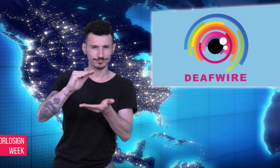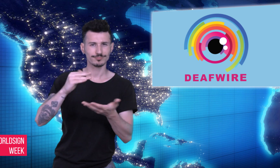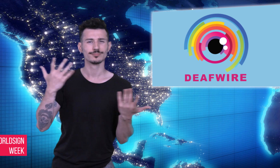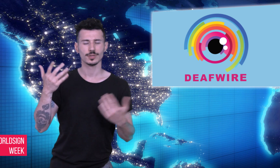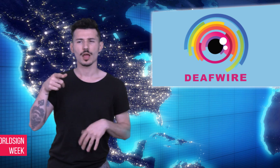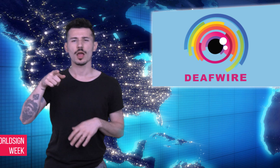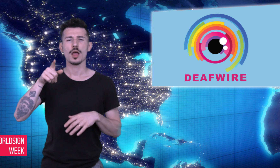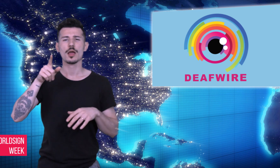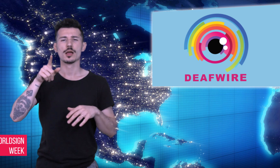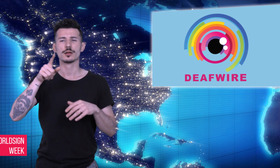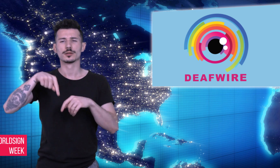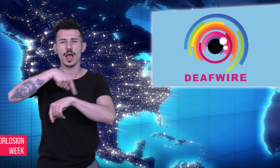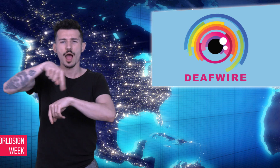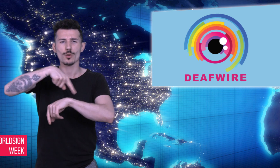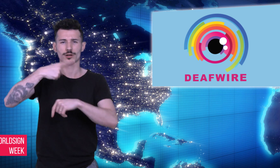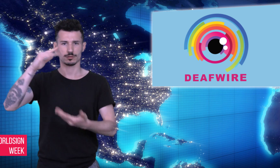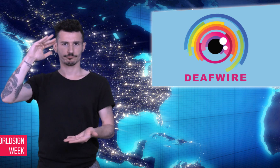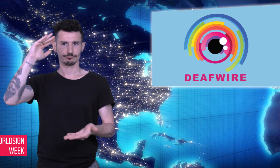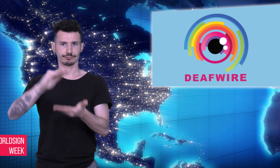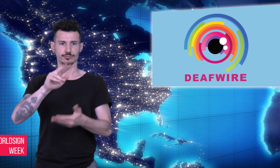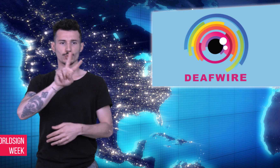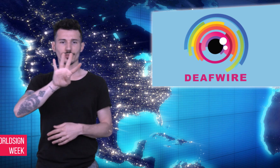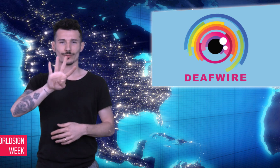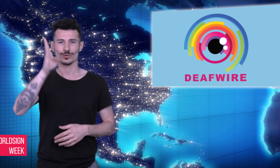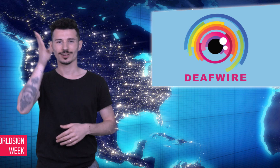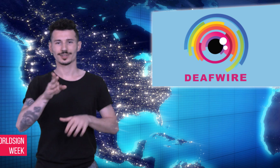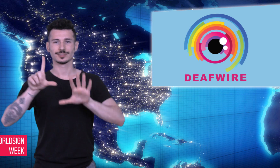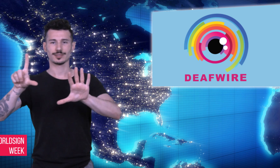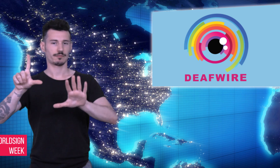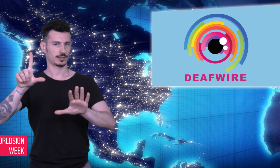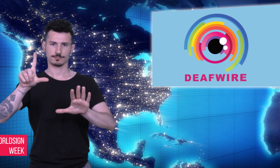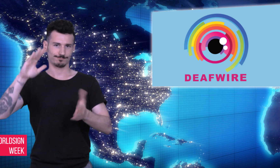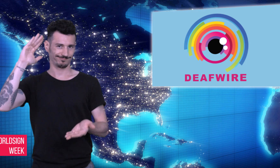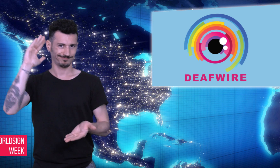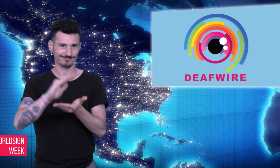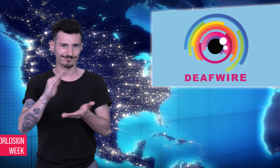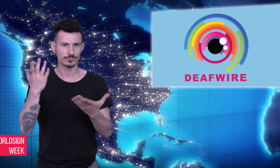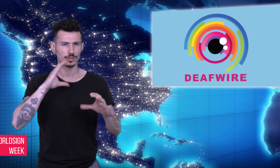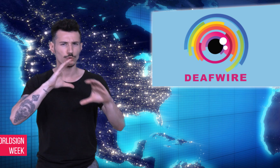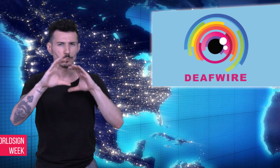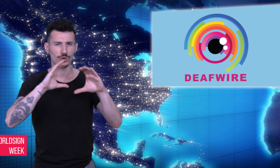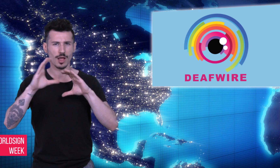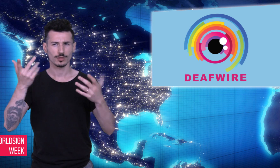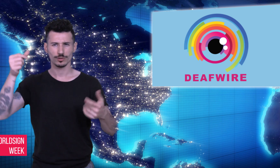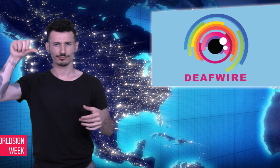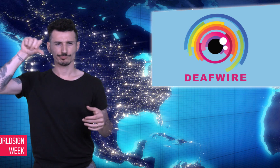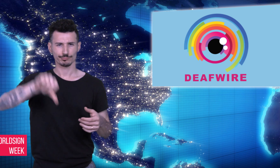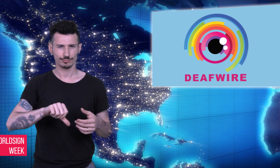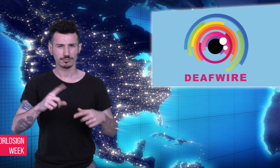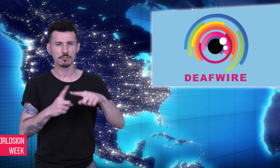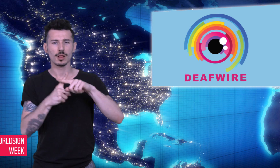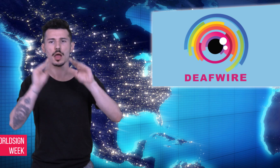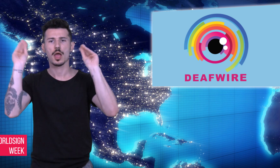funding cuts, they may lose access to communications during emergencies.